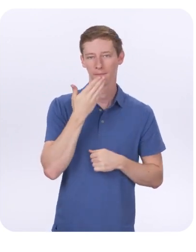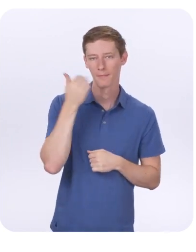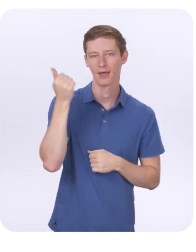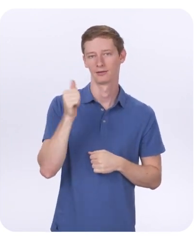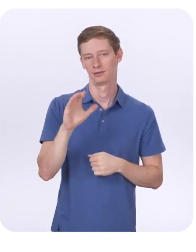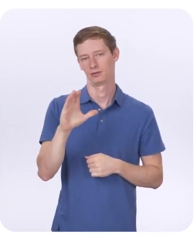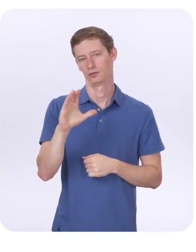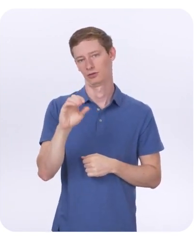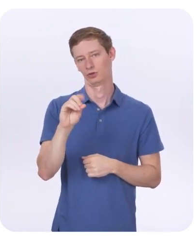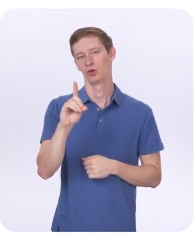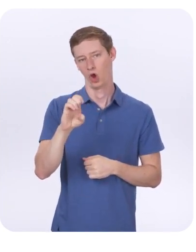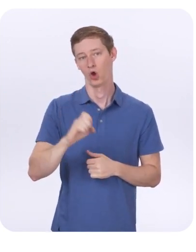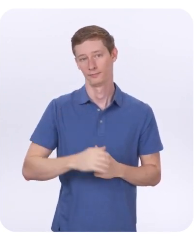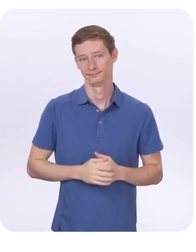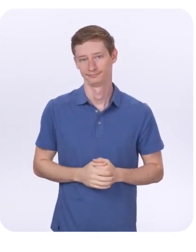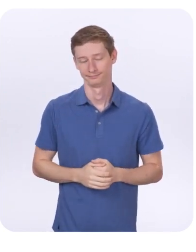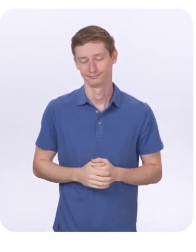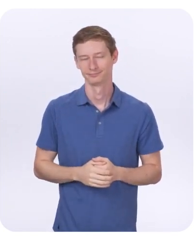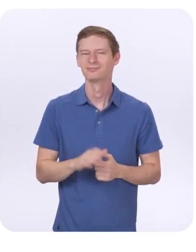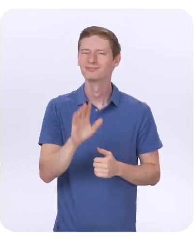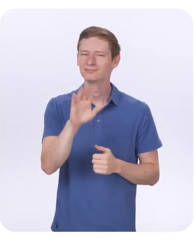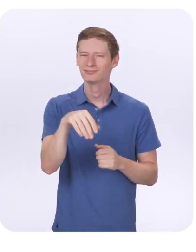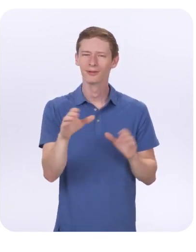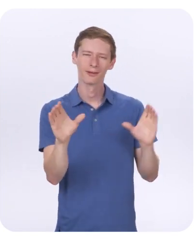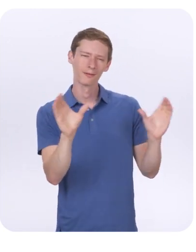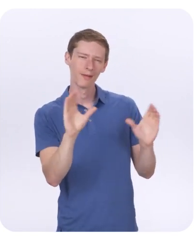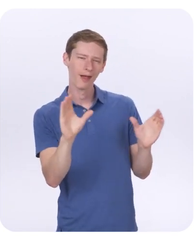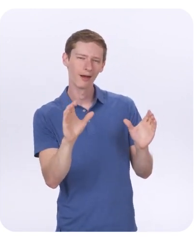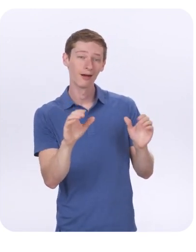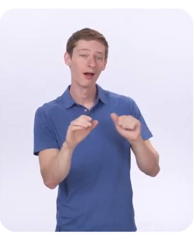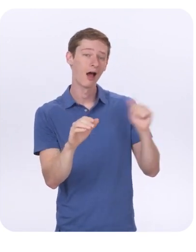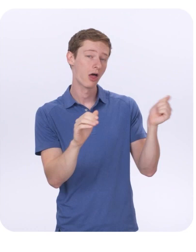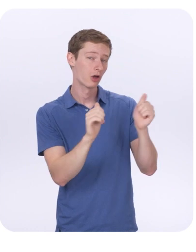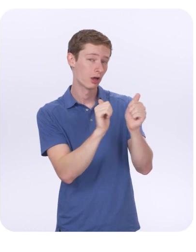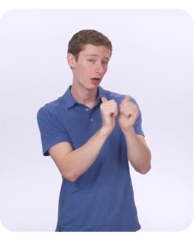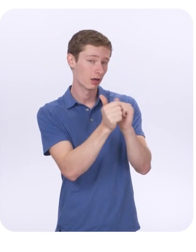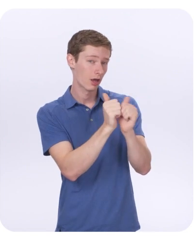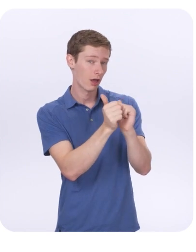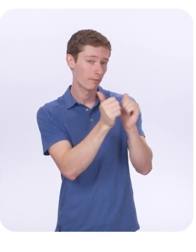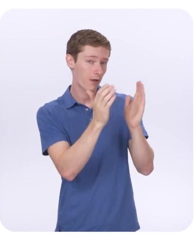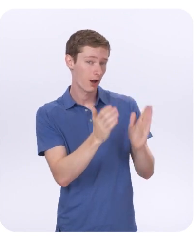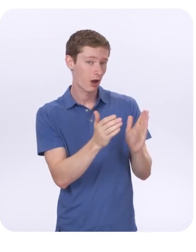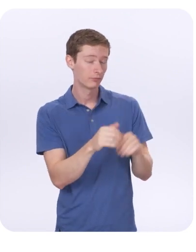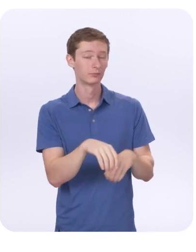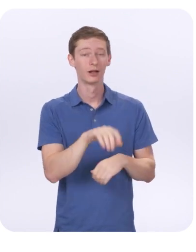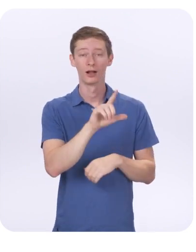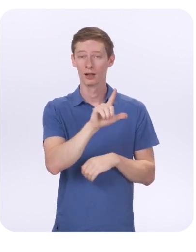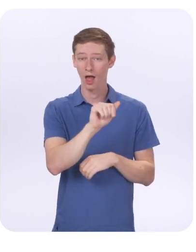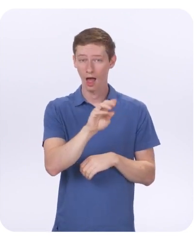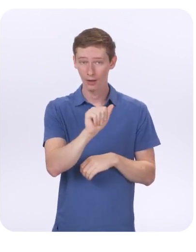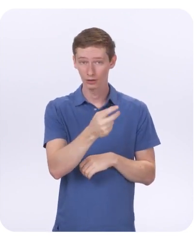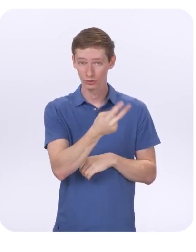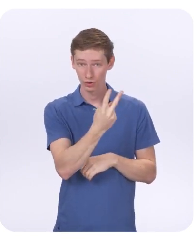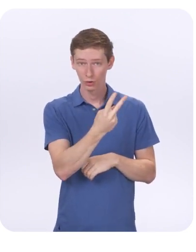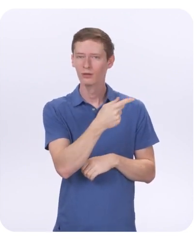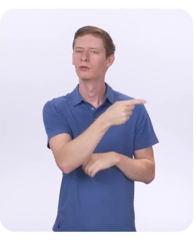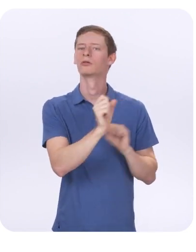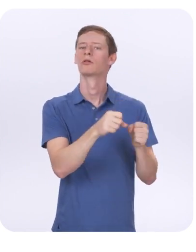as Llama 2 support context of up to 4000 tokens only. With Code Llama we bring